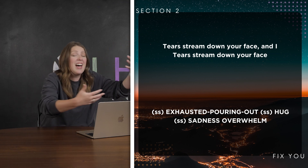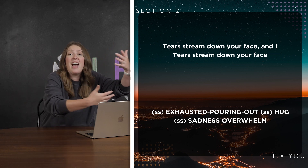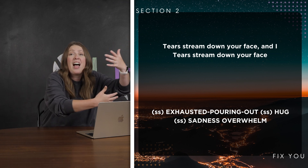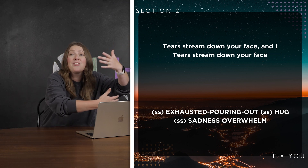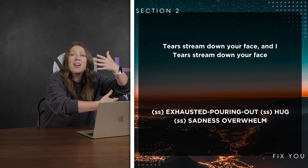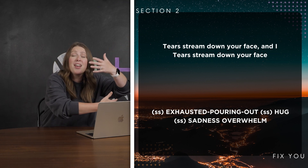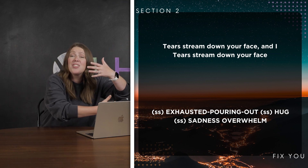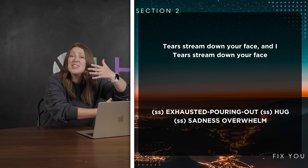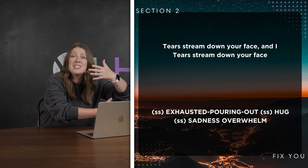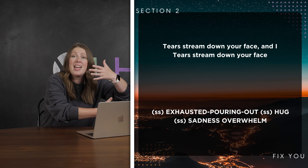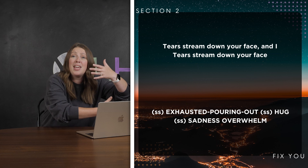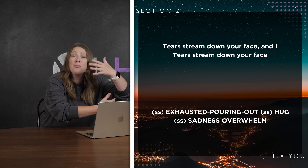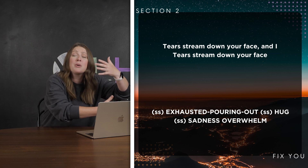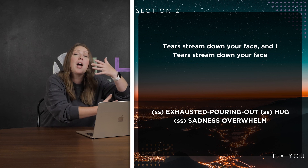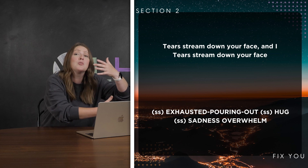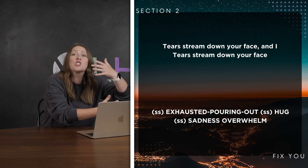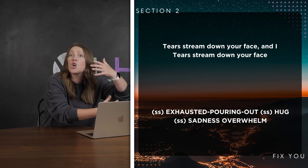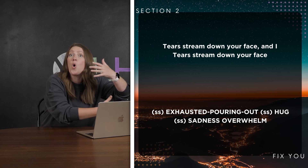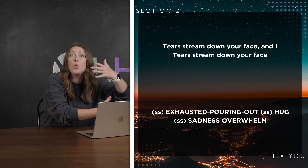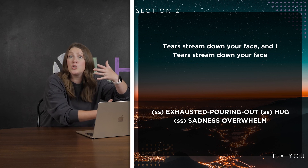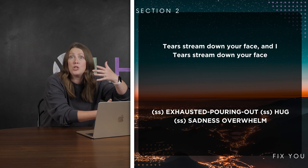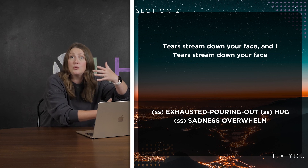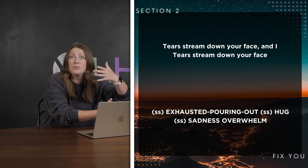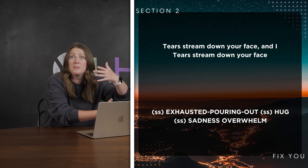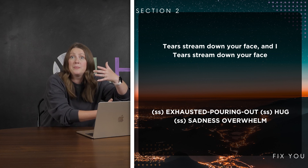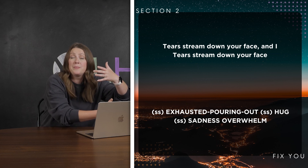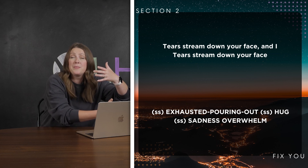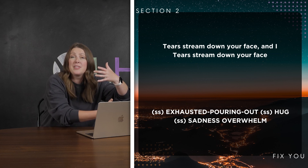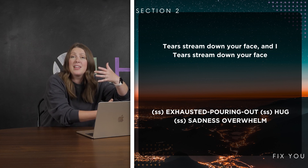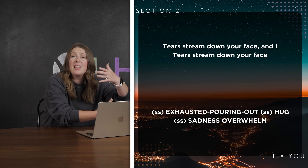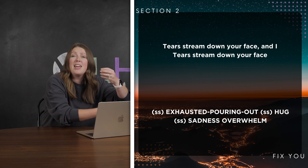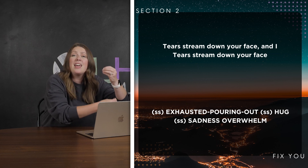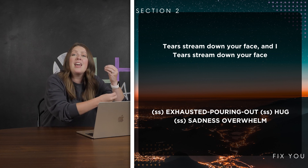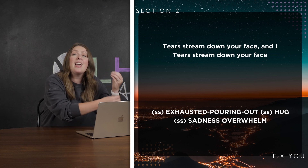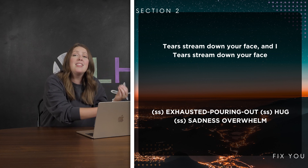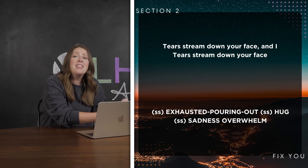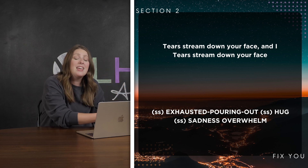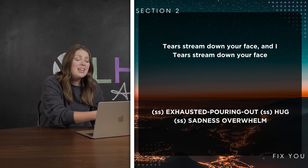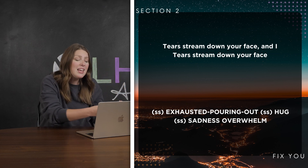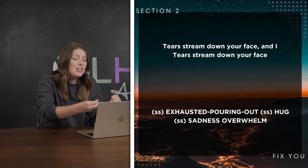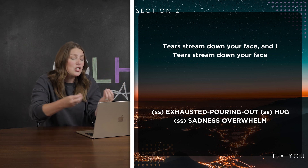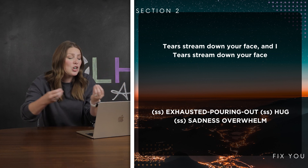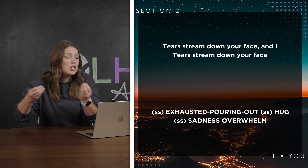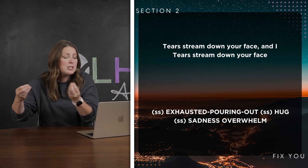I've got nothing to say, but I'm just going to hold you. And then it turns